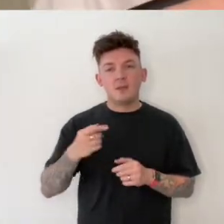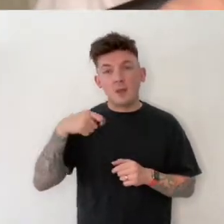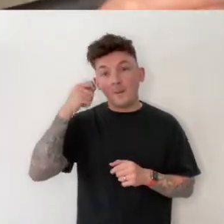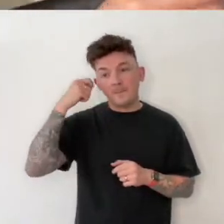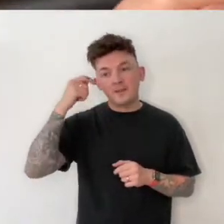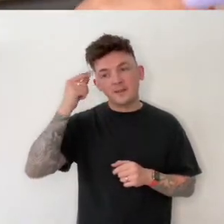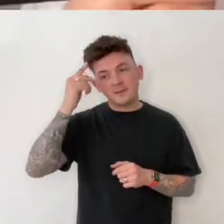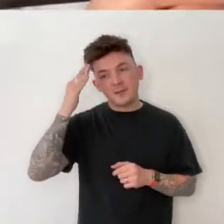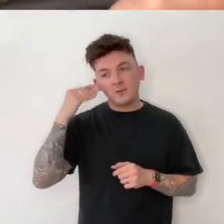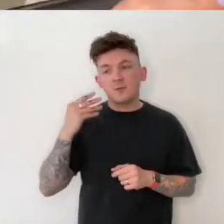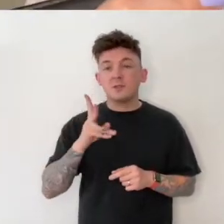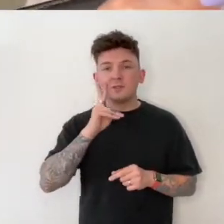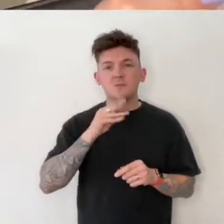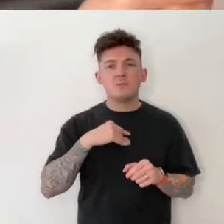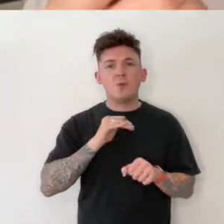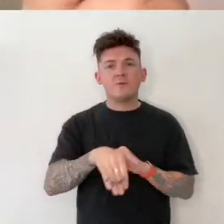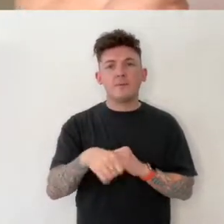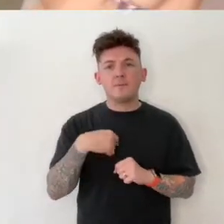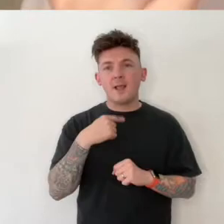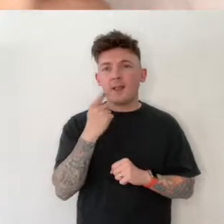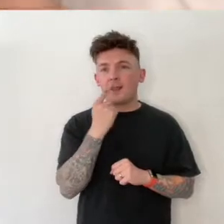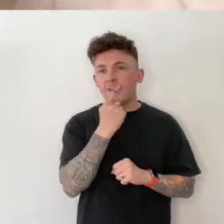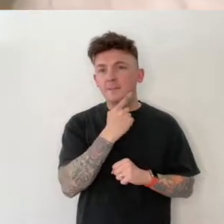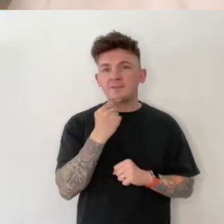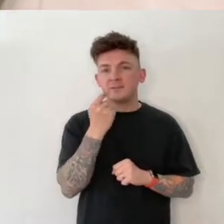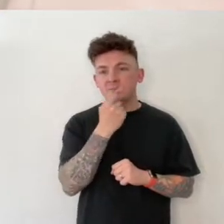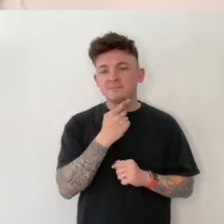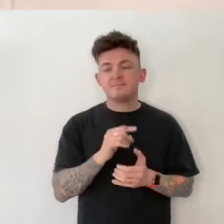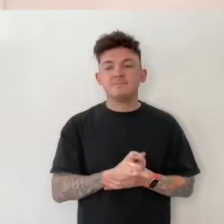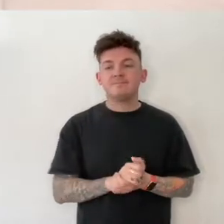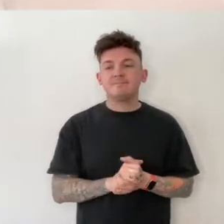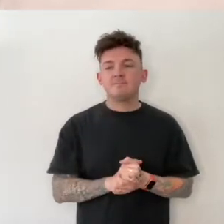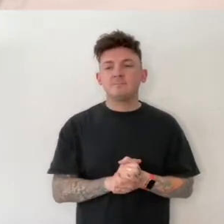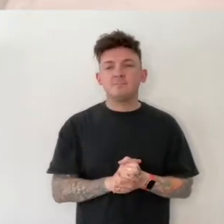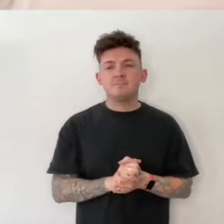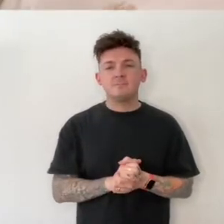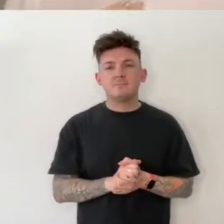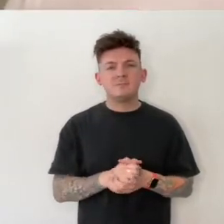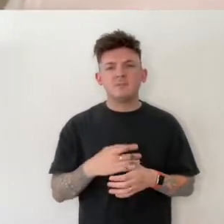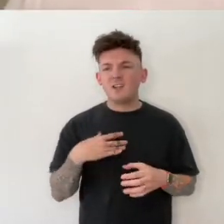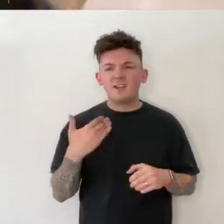probably see that i'm going over my lips as well with the foundation. don't worry about